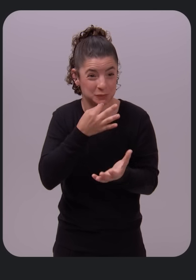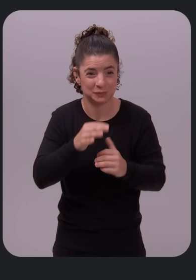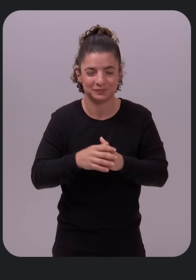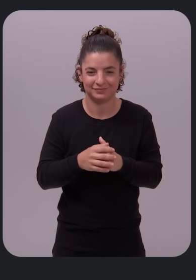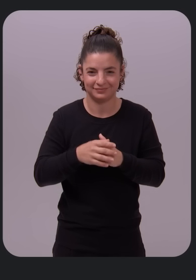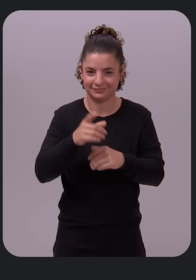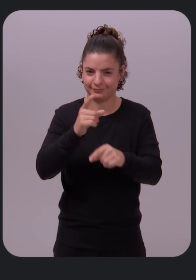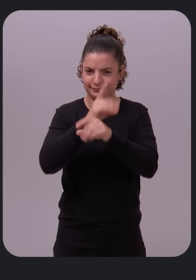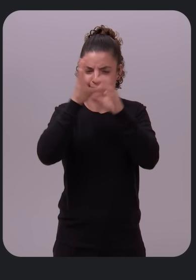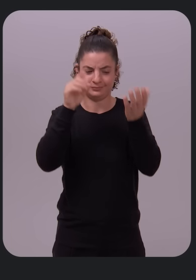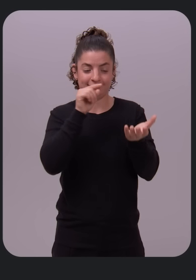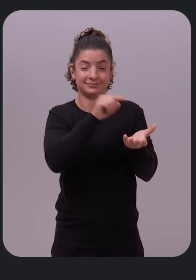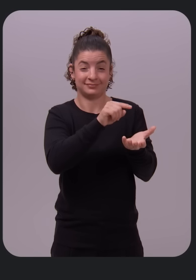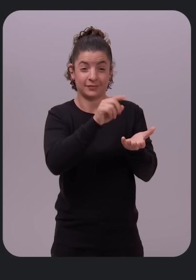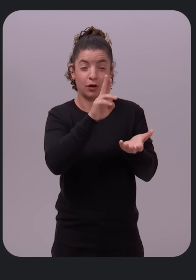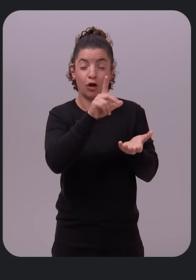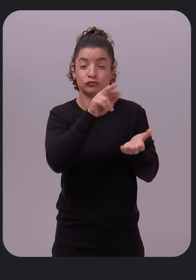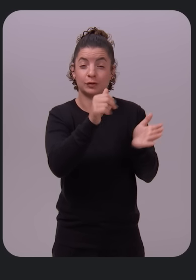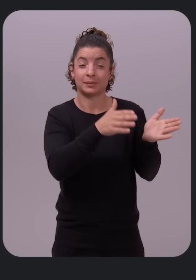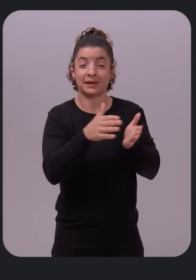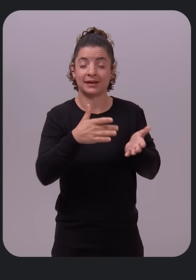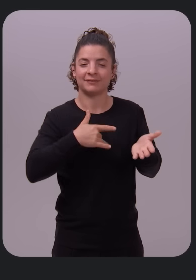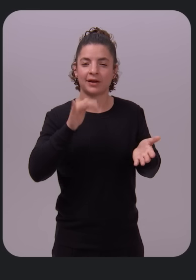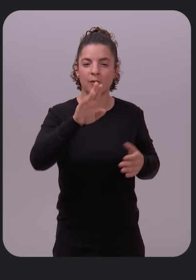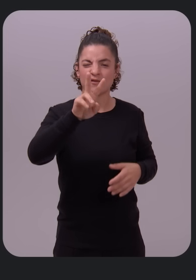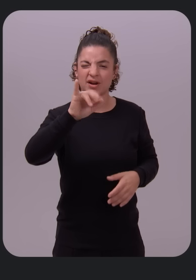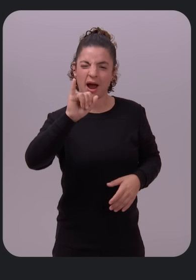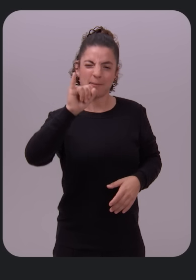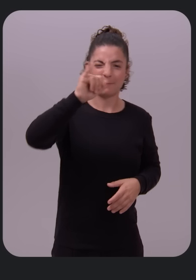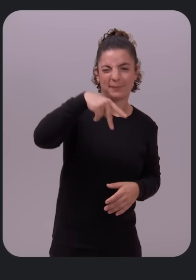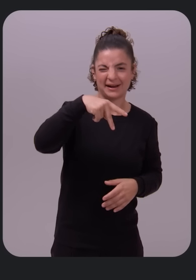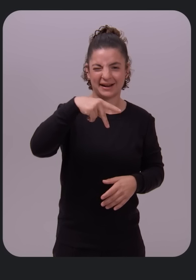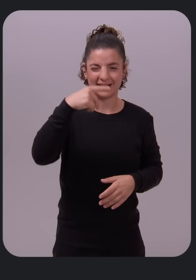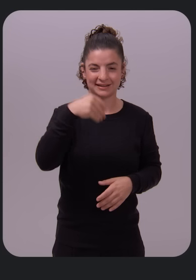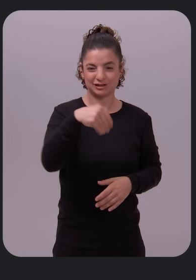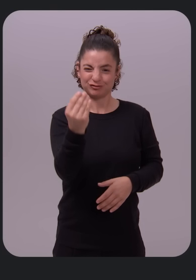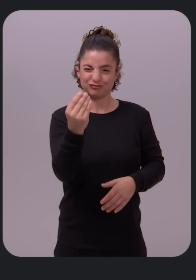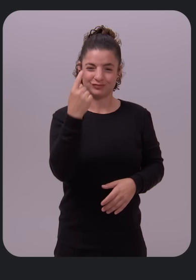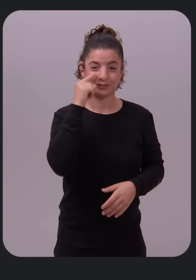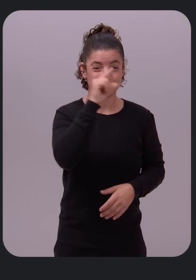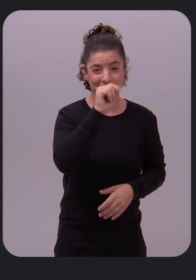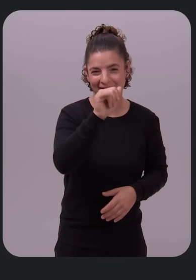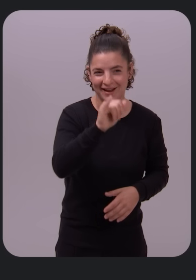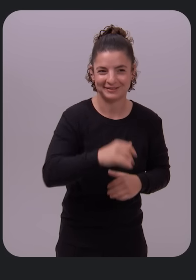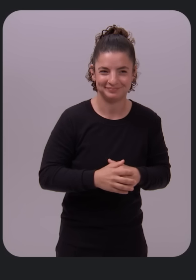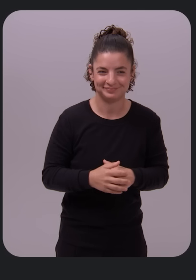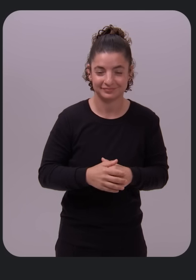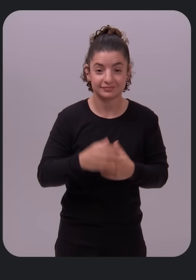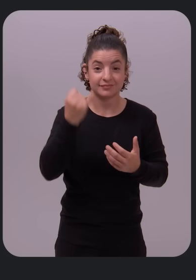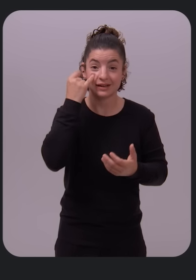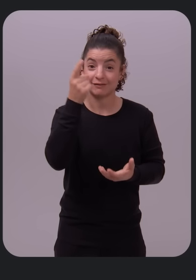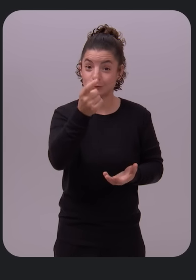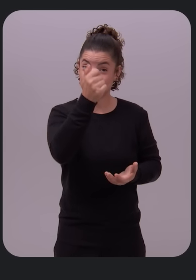You can think of this Ultra plan as your VIP pass for Google AI. So if you're an Ultra subscriber,